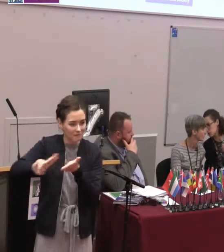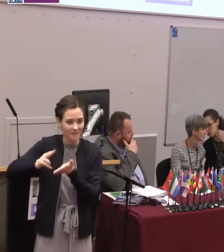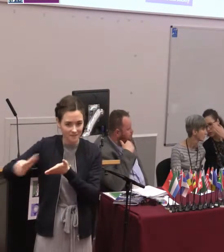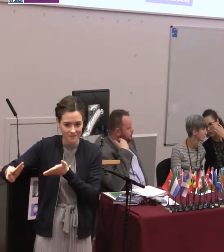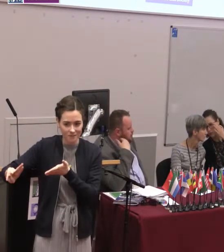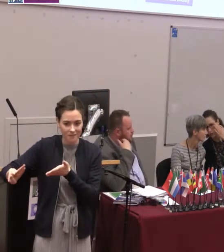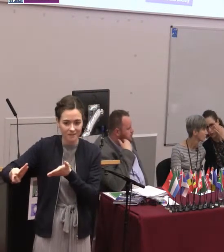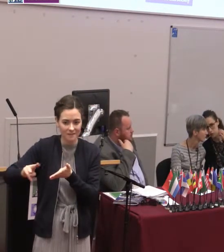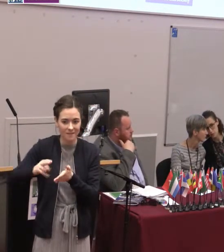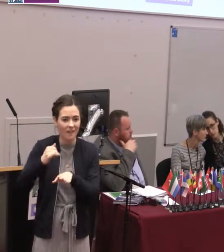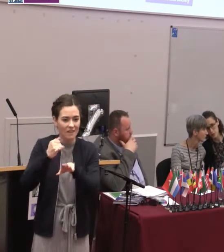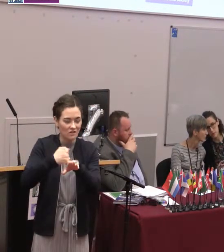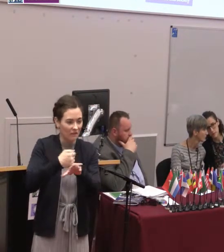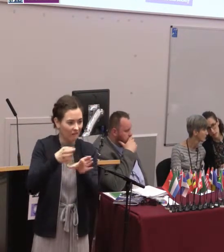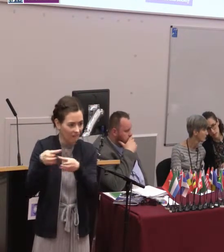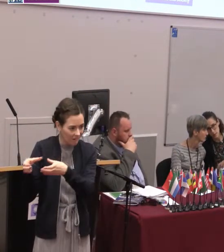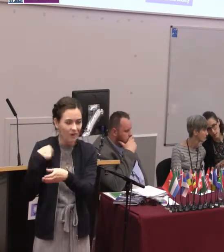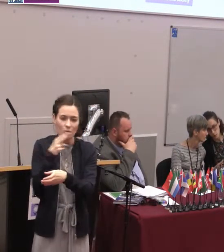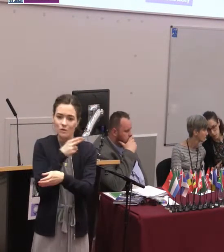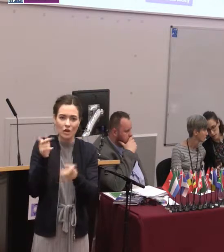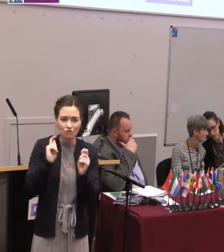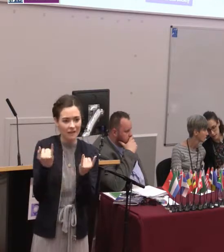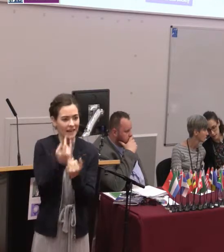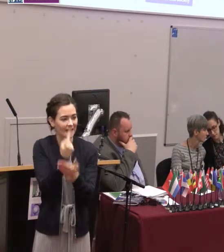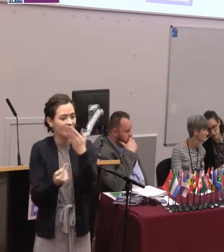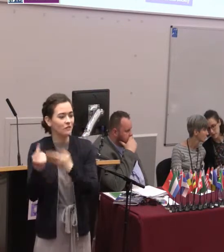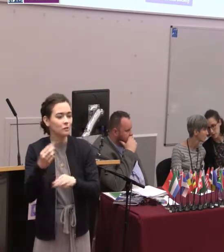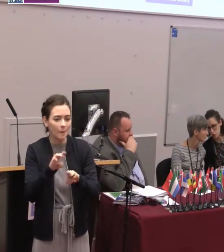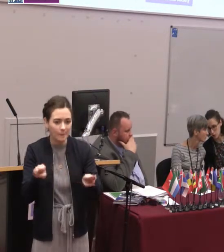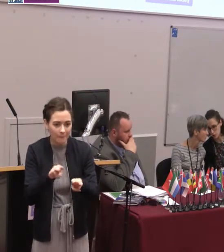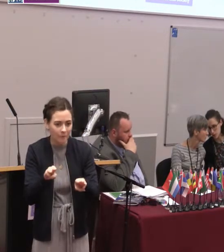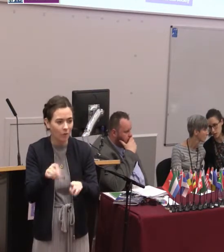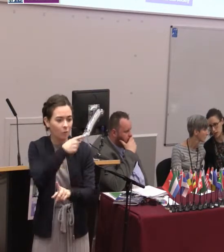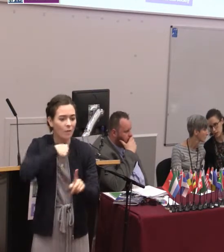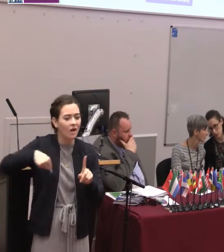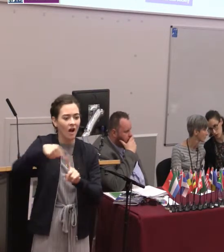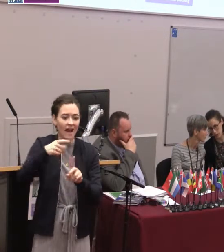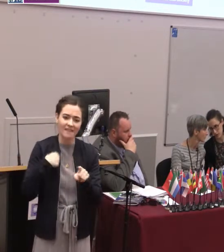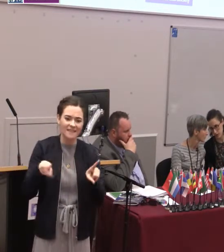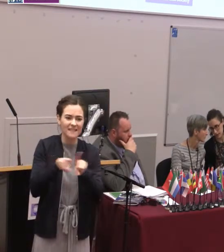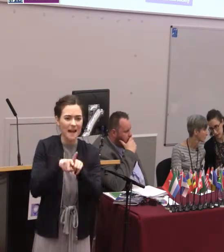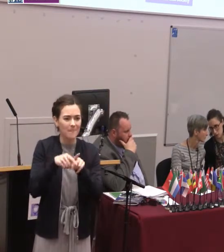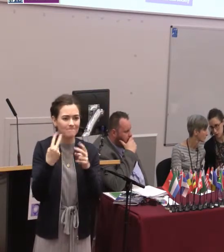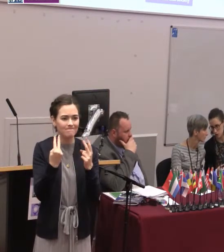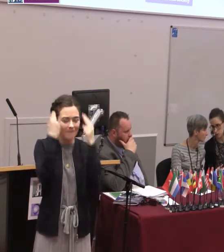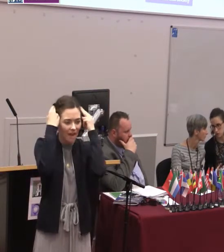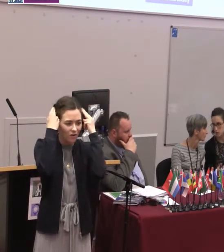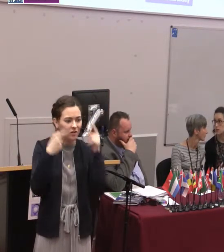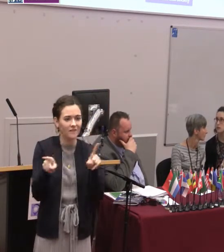We were not treated as individuals, we all have the same haircuts on the same day and